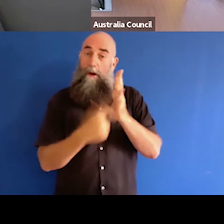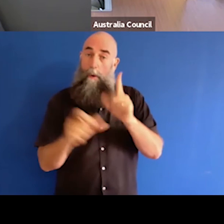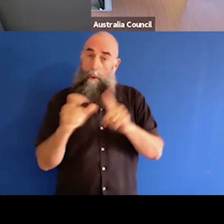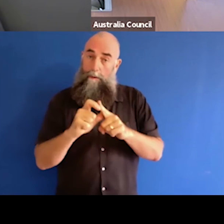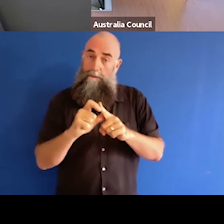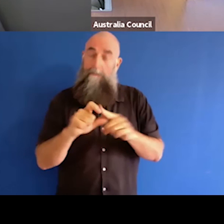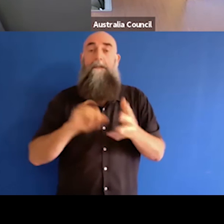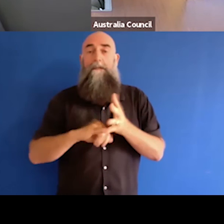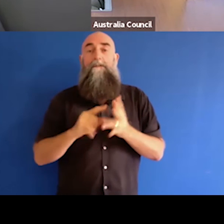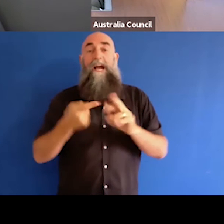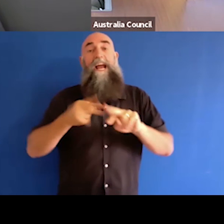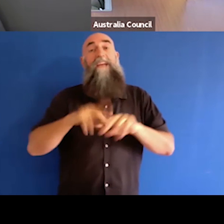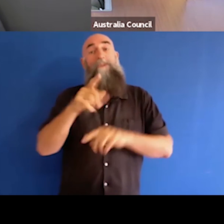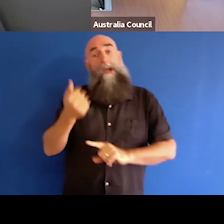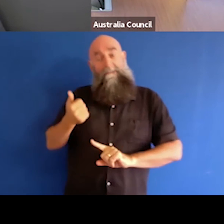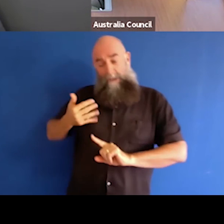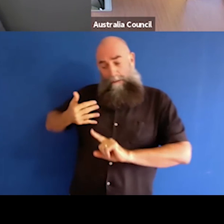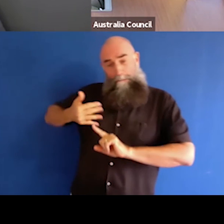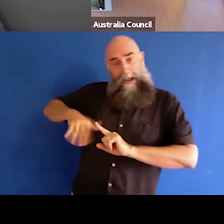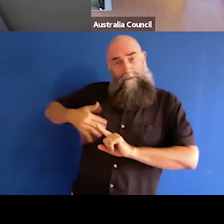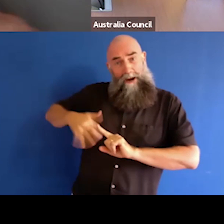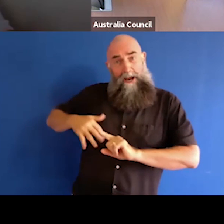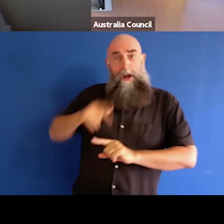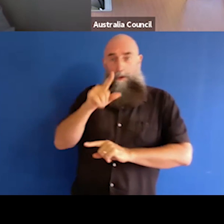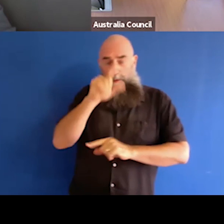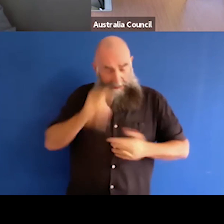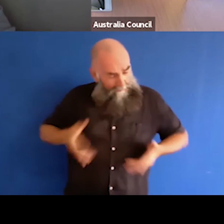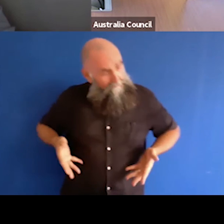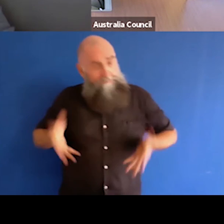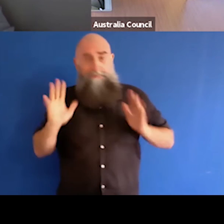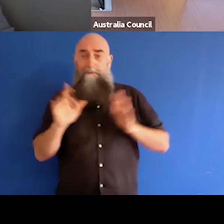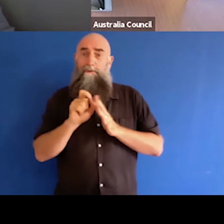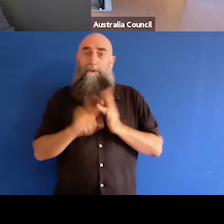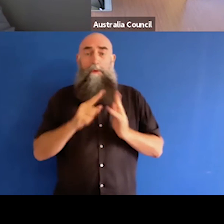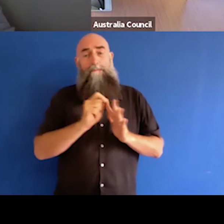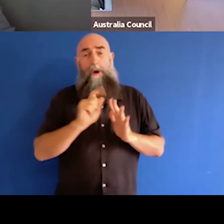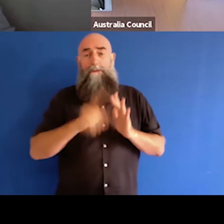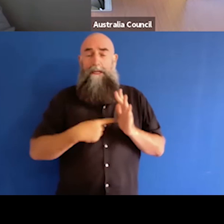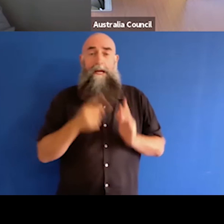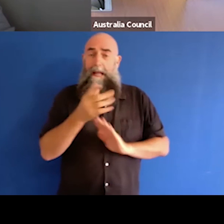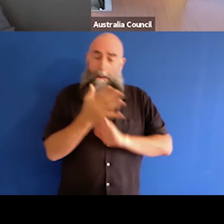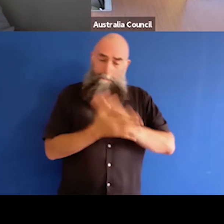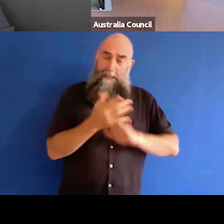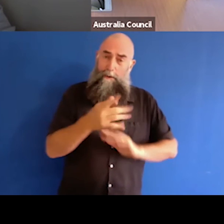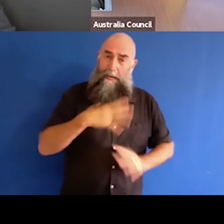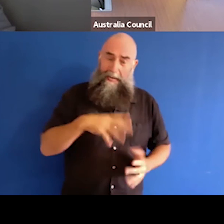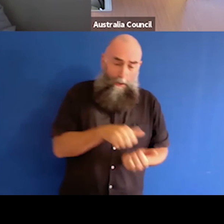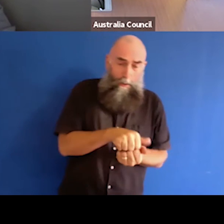have the background in order to successfully undertake the project you're proposing. That doesn't mean you have to have a project. It is basically open to anyone who has it's basically